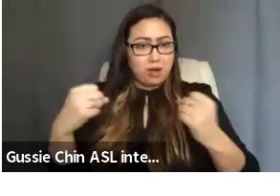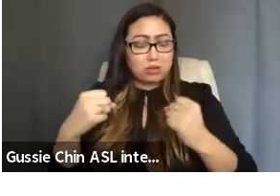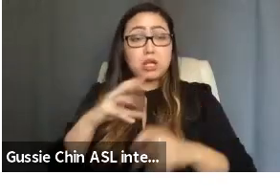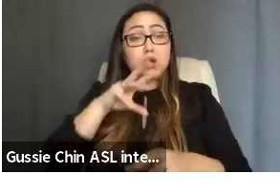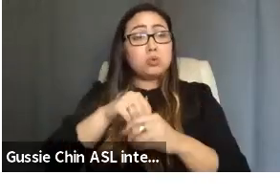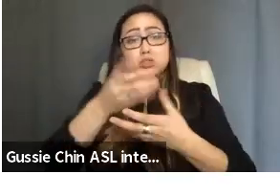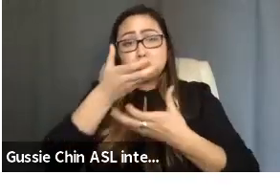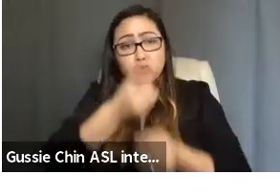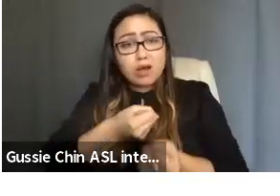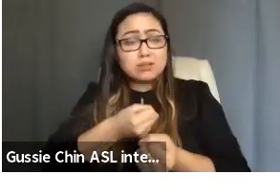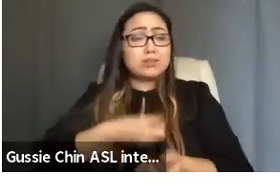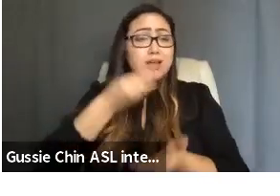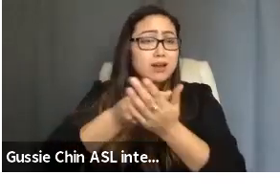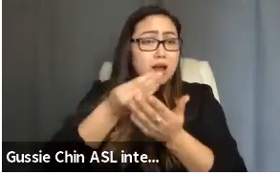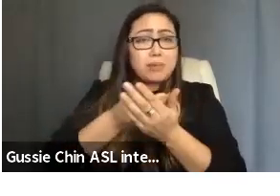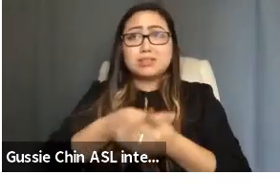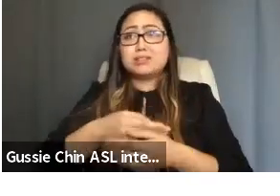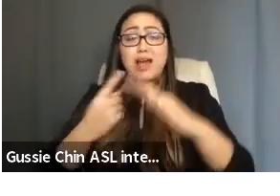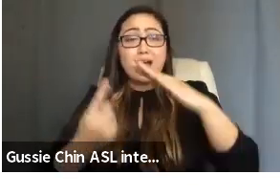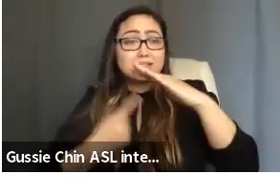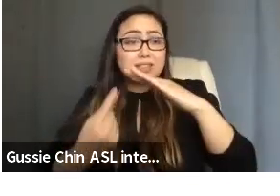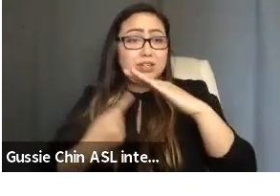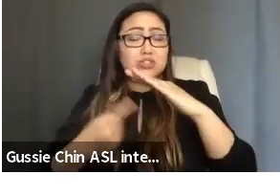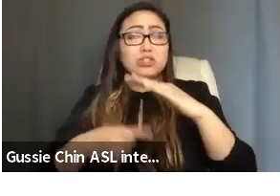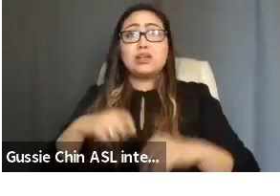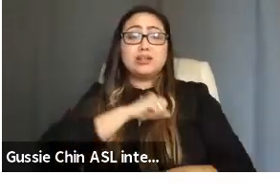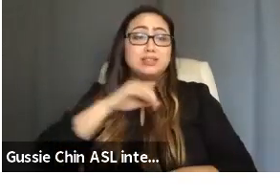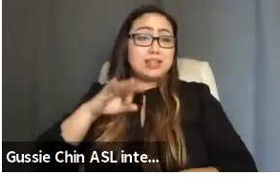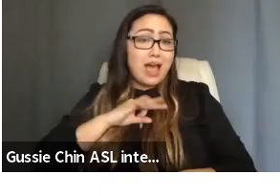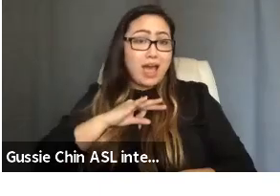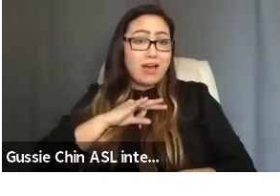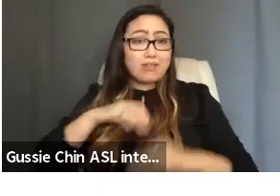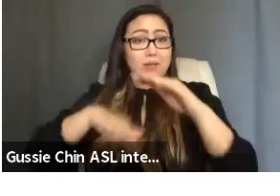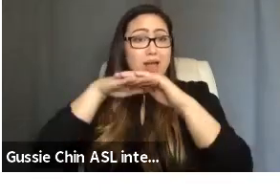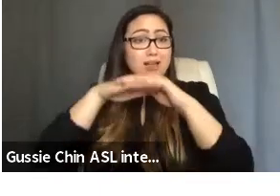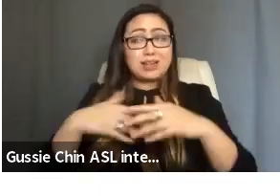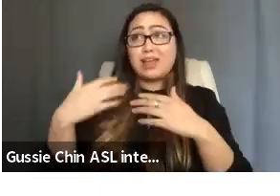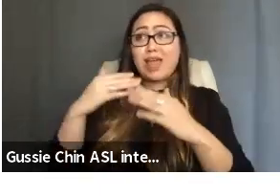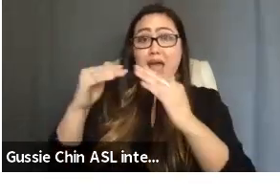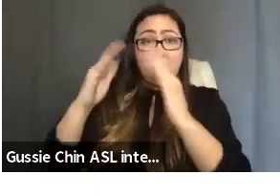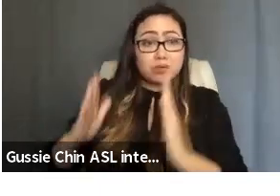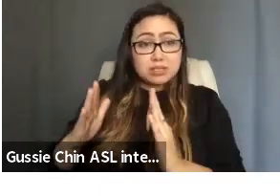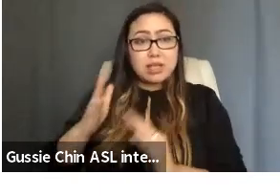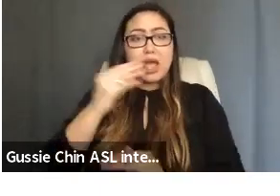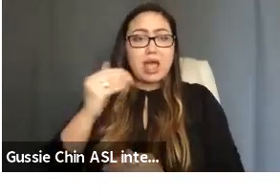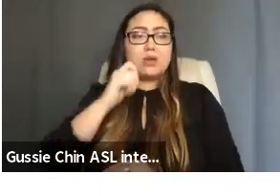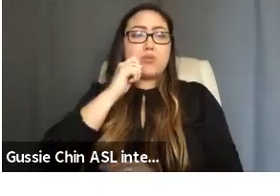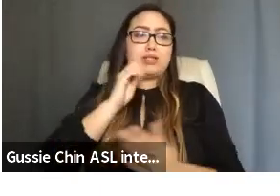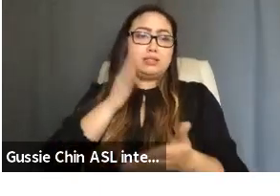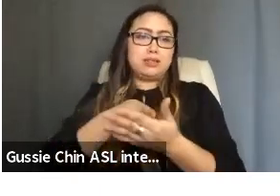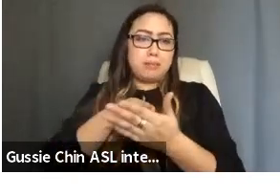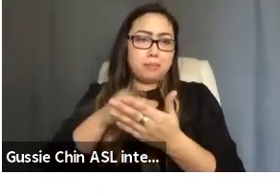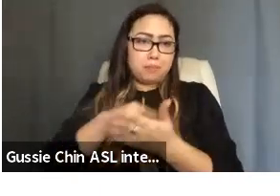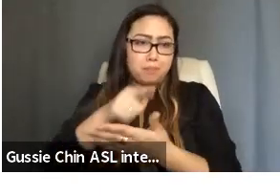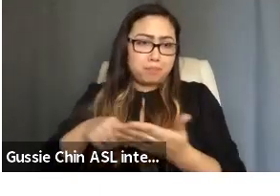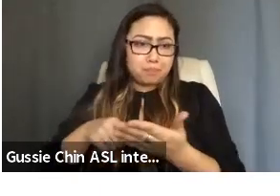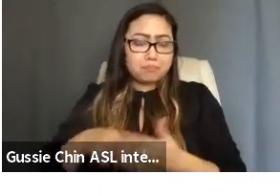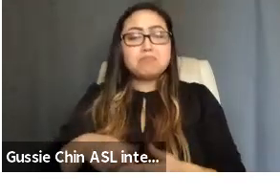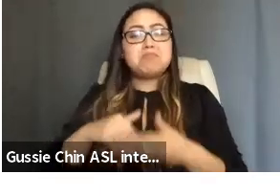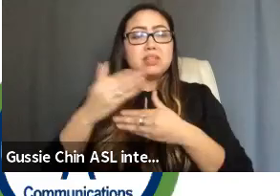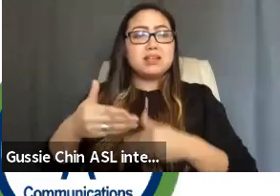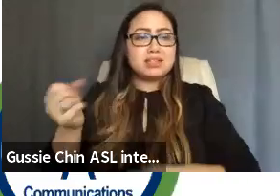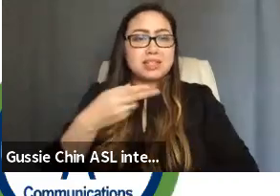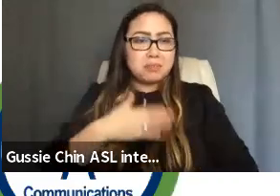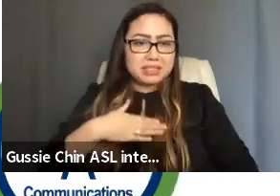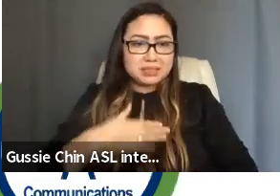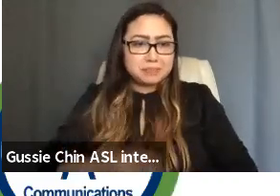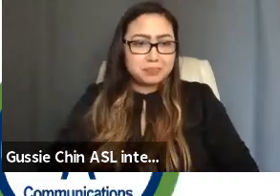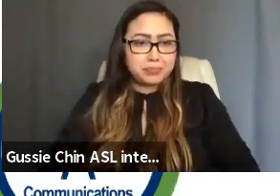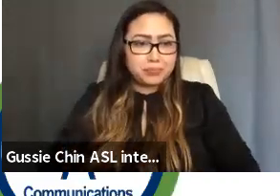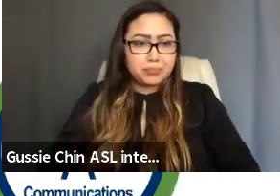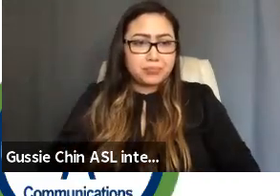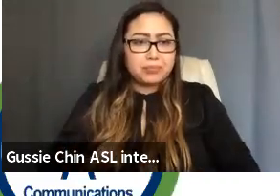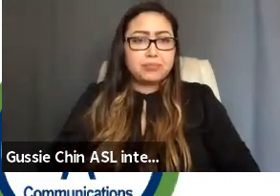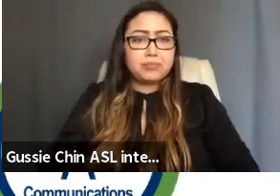economics, isolation, staff capacity, housing, and racism. Next slide, please.